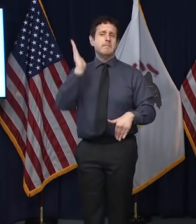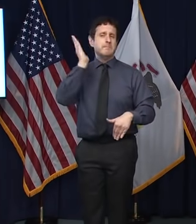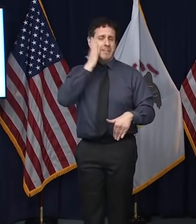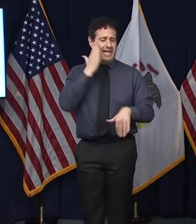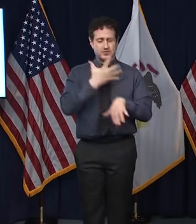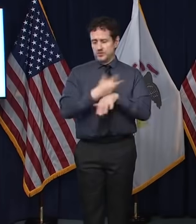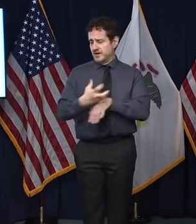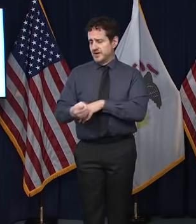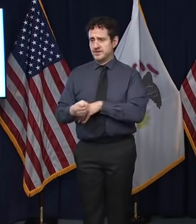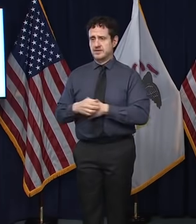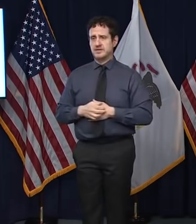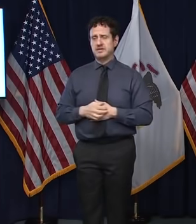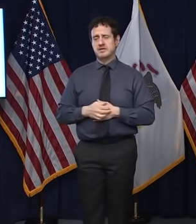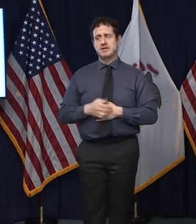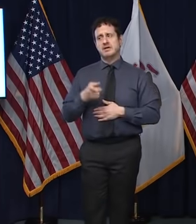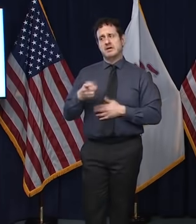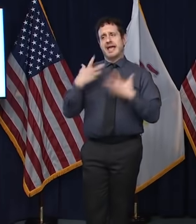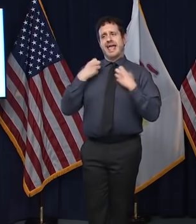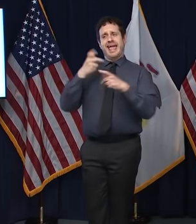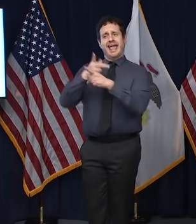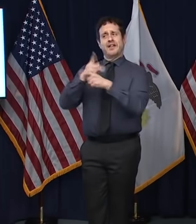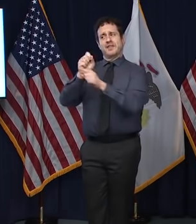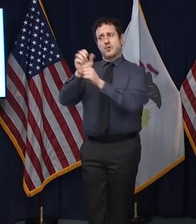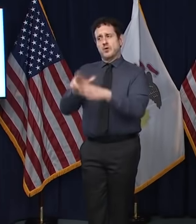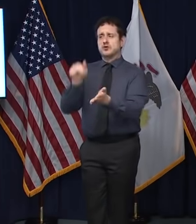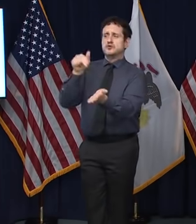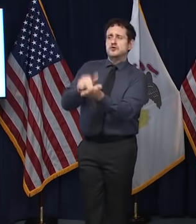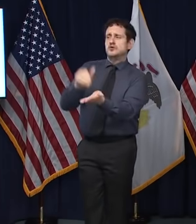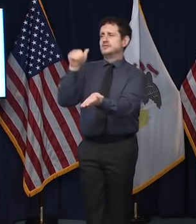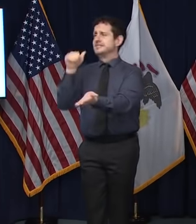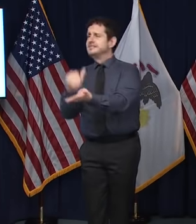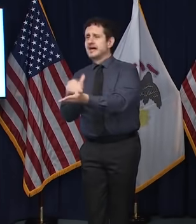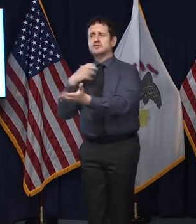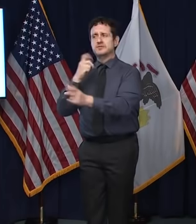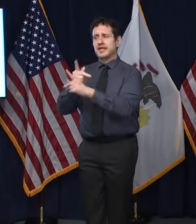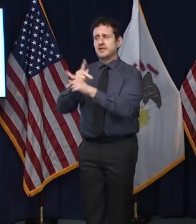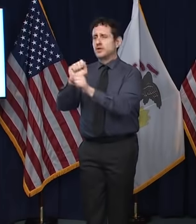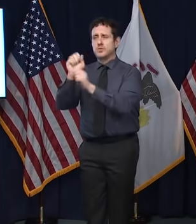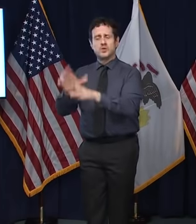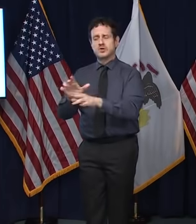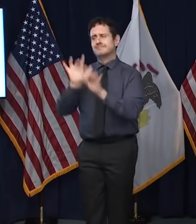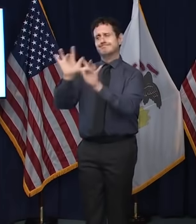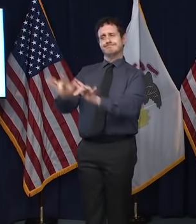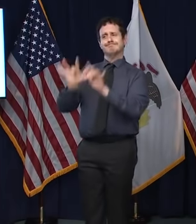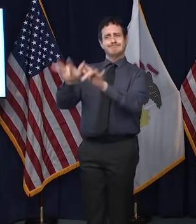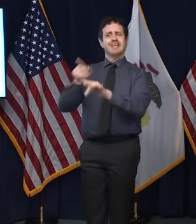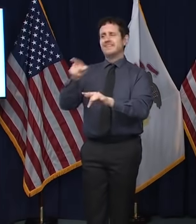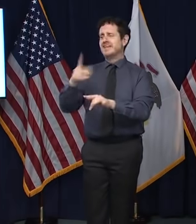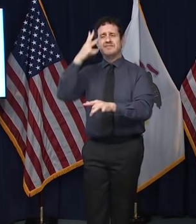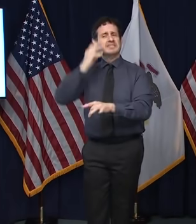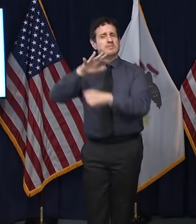its current rate Our poor